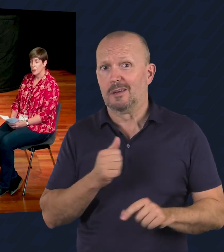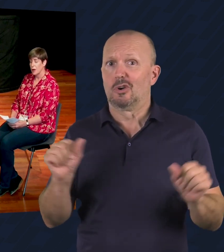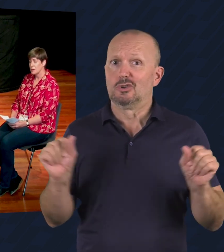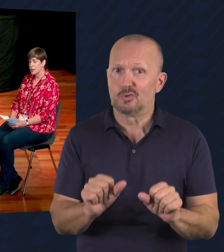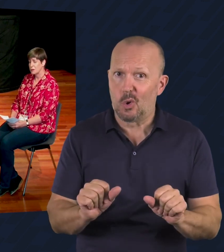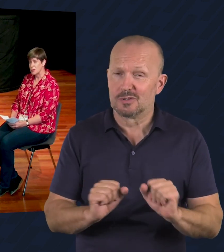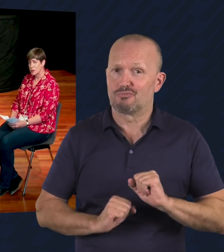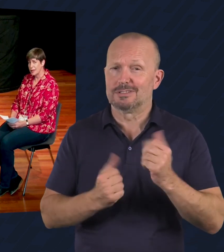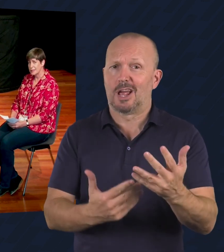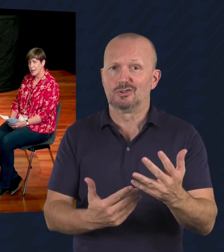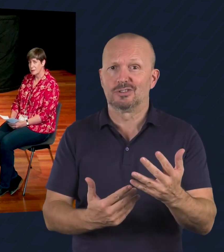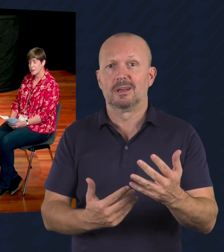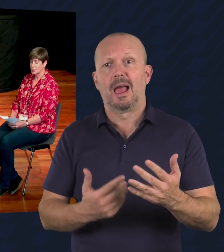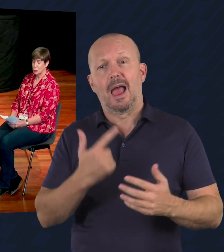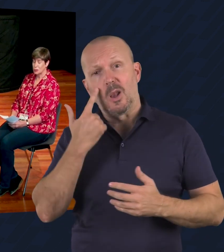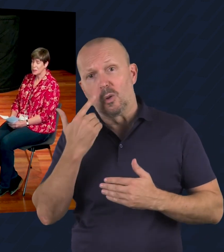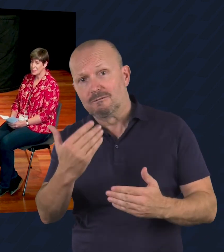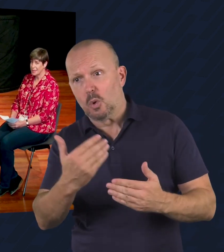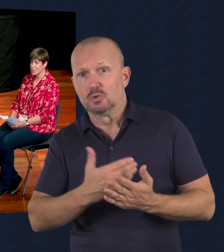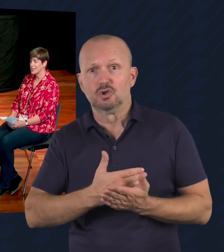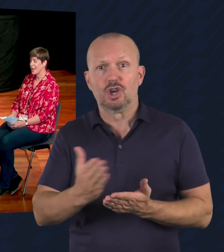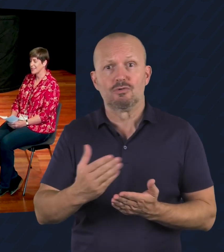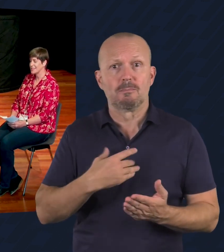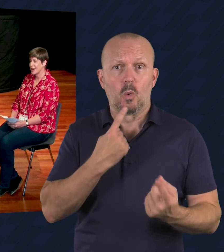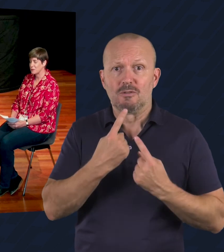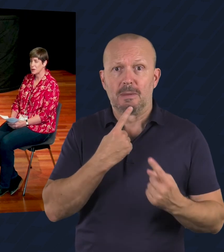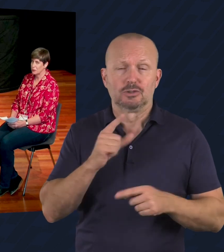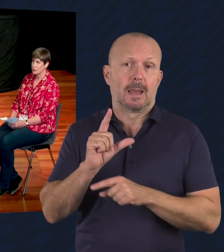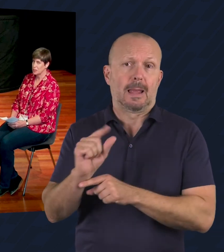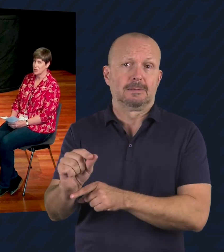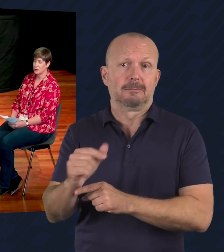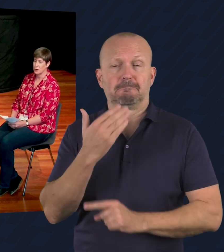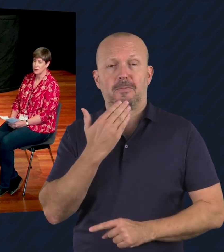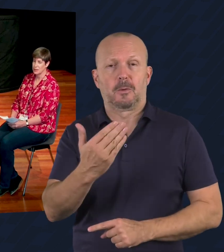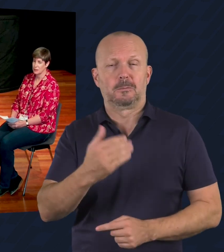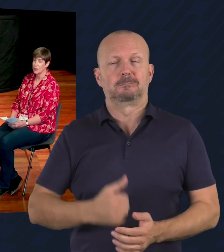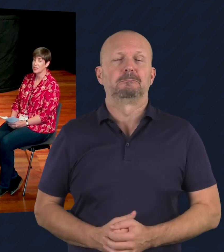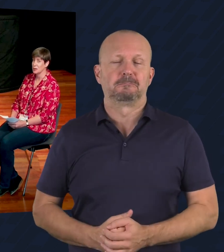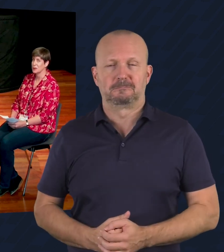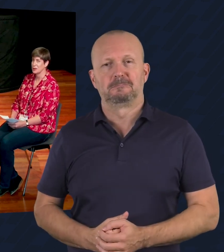We hope that you've enjoyed that short presentation and we look forward to sharing more of this project with you.